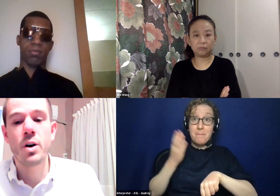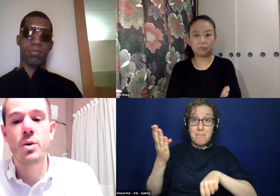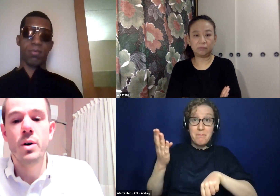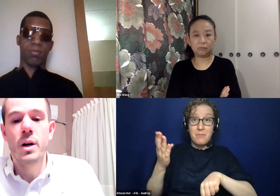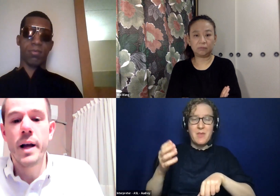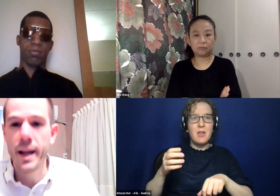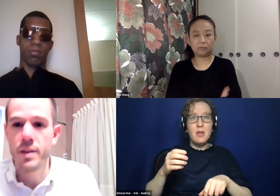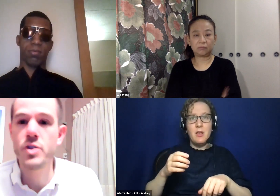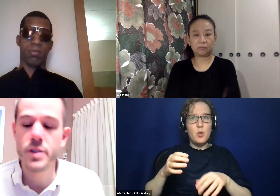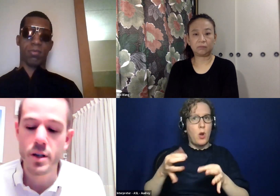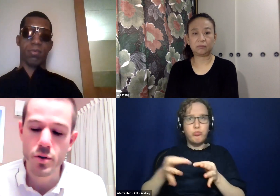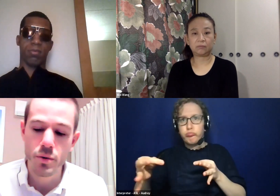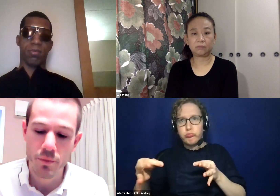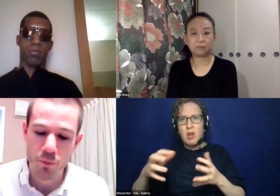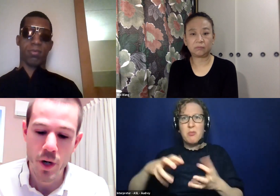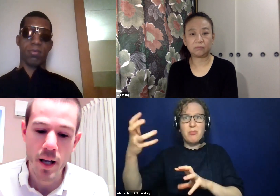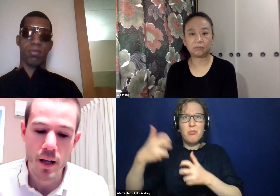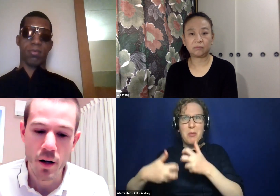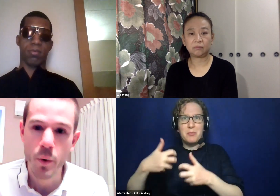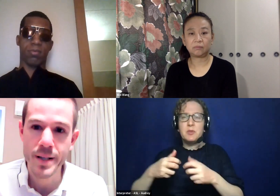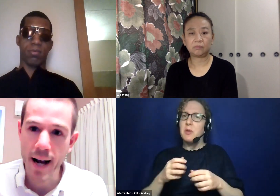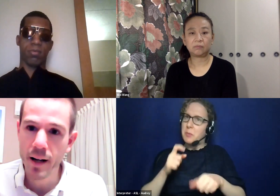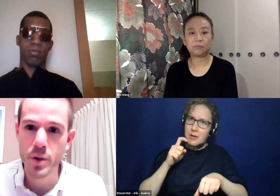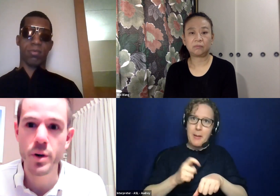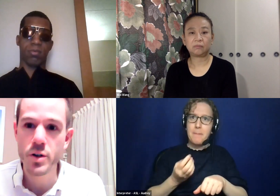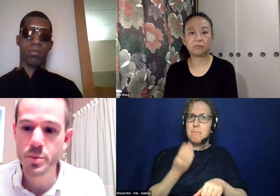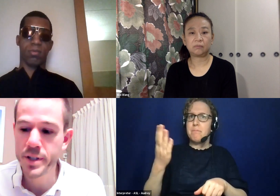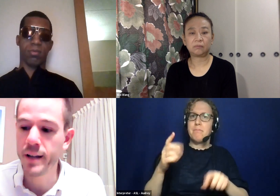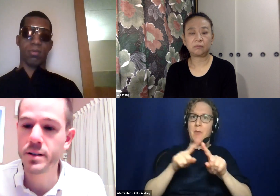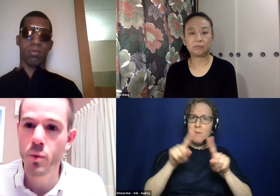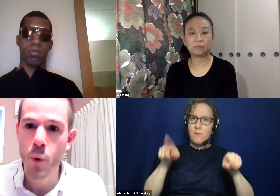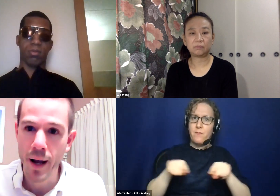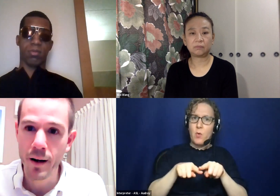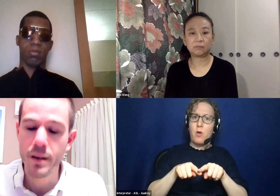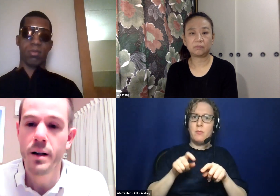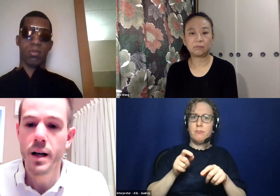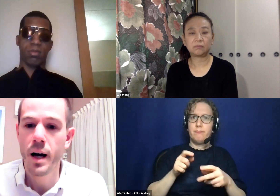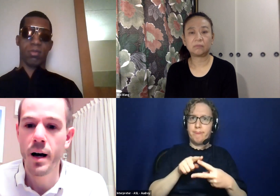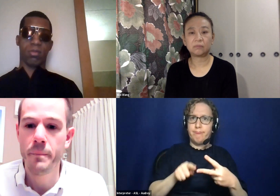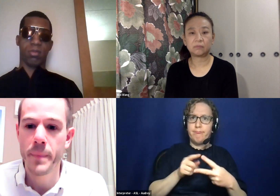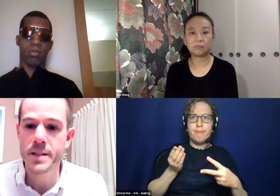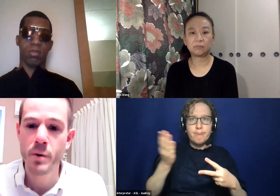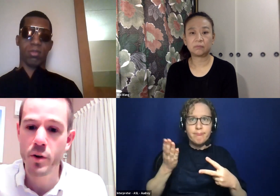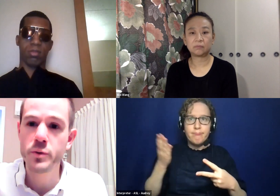so again, you just need to really know exactly what you need to present when some of those